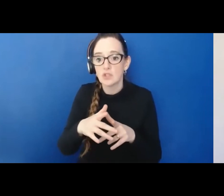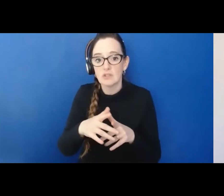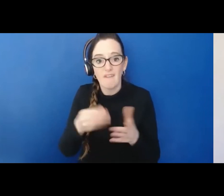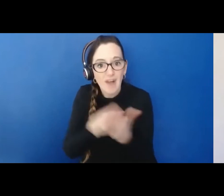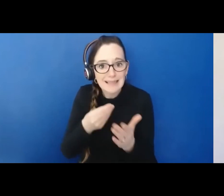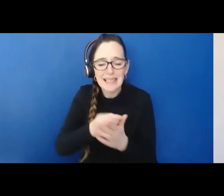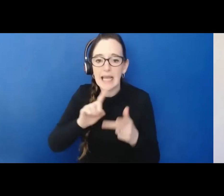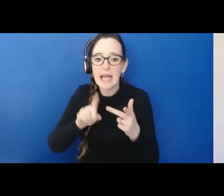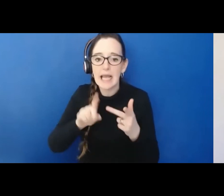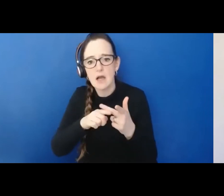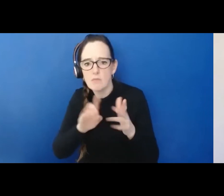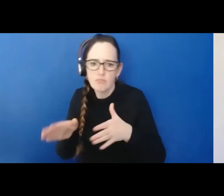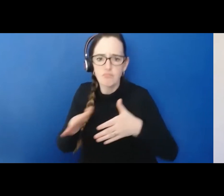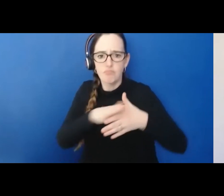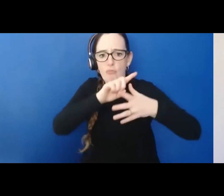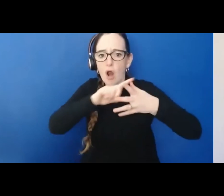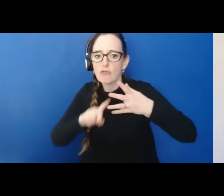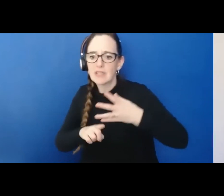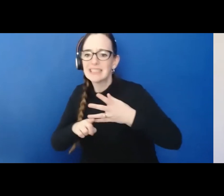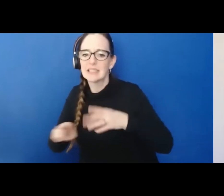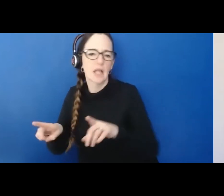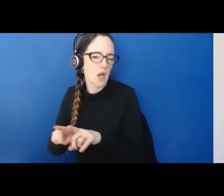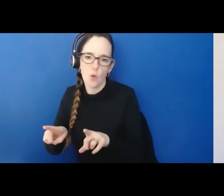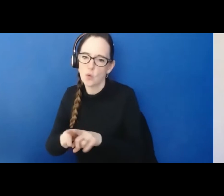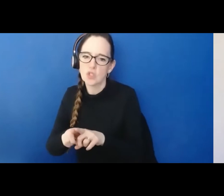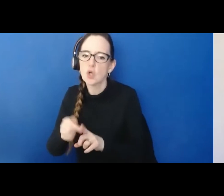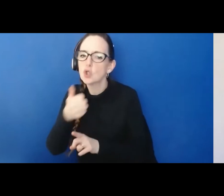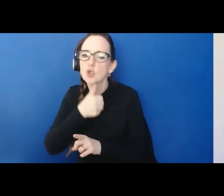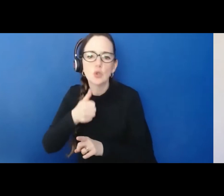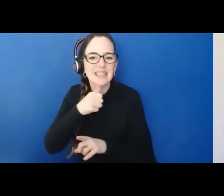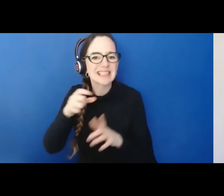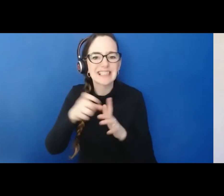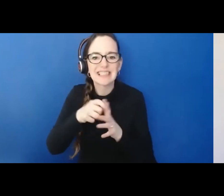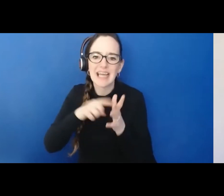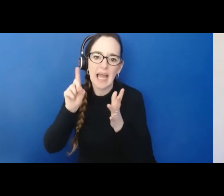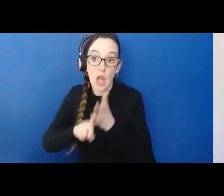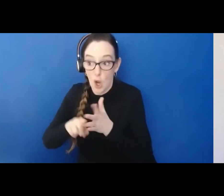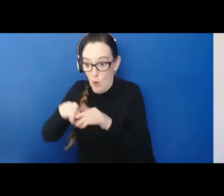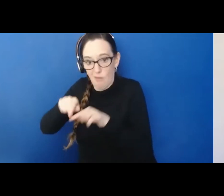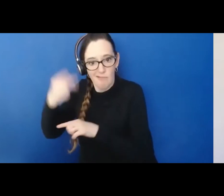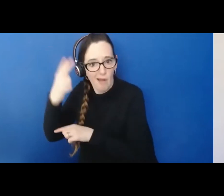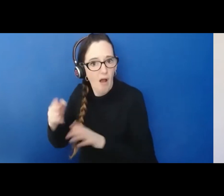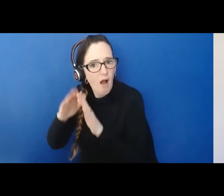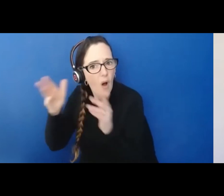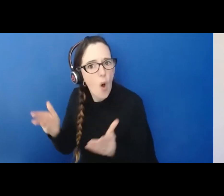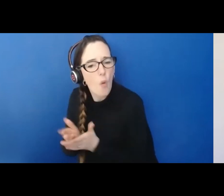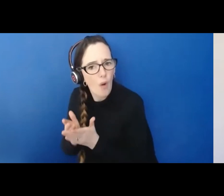deep down using decentralised autonomous organisations in the art world, will demonstrate the importance